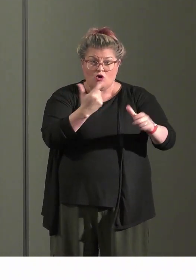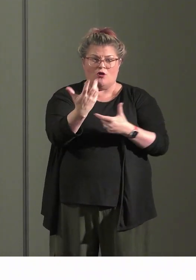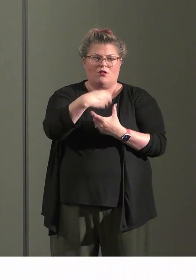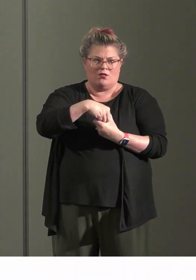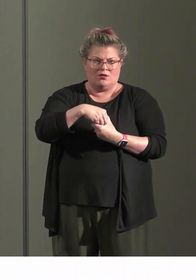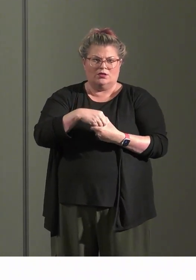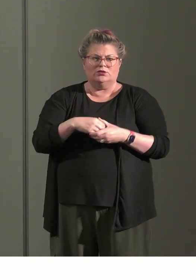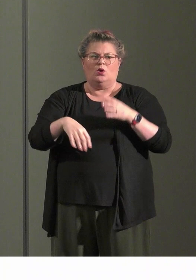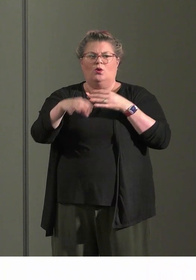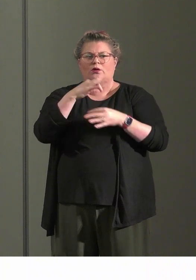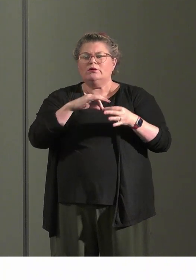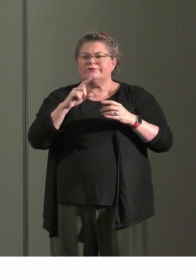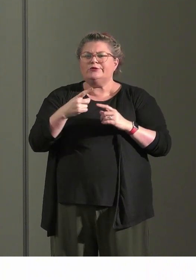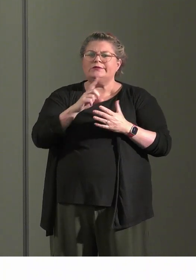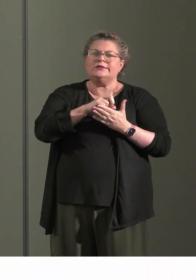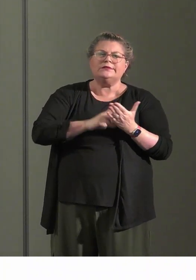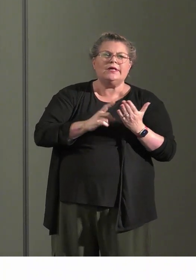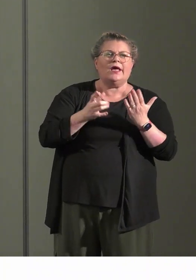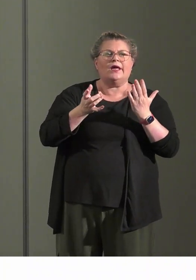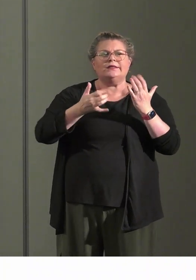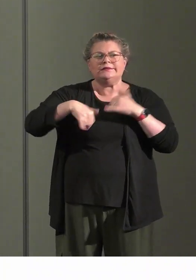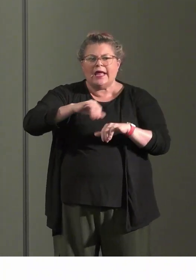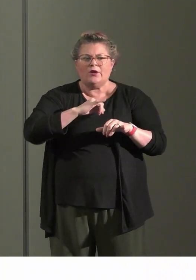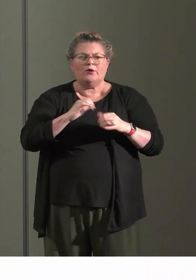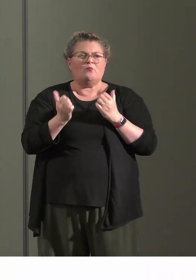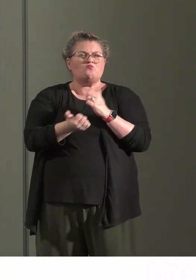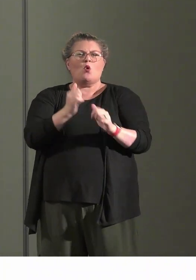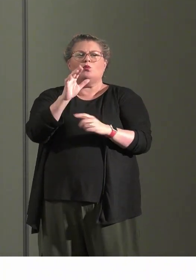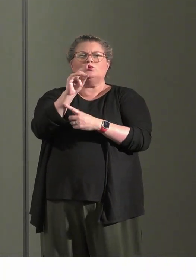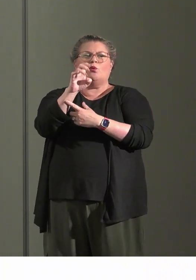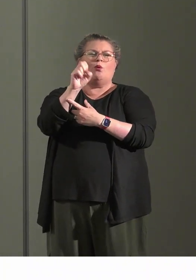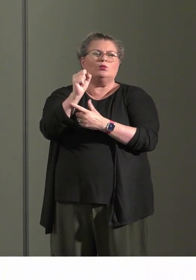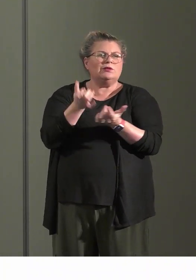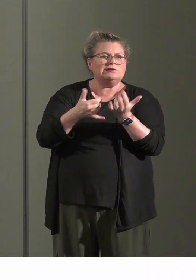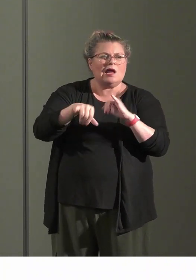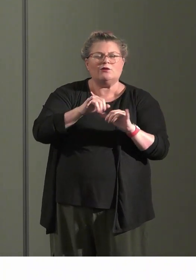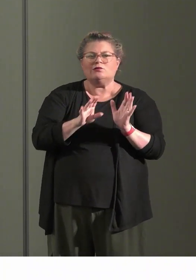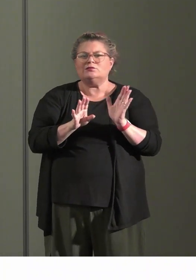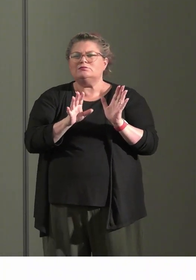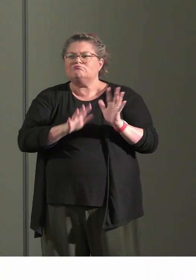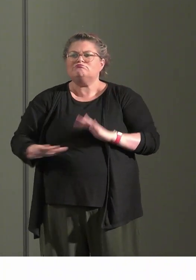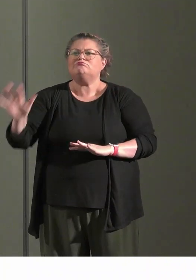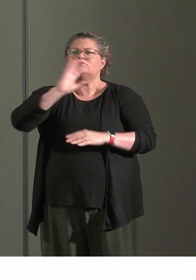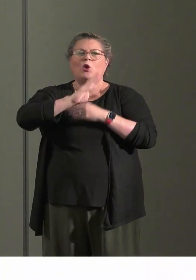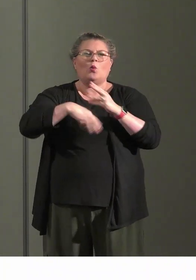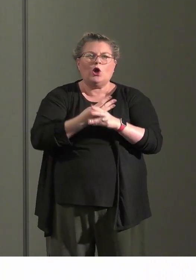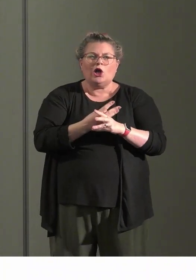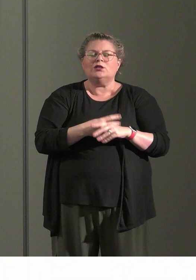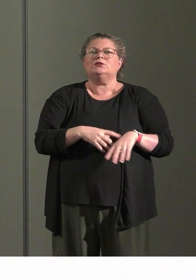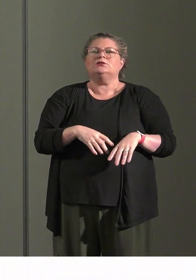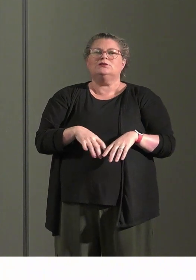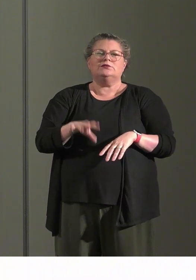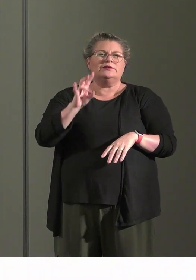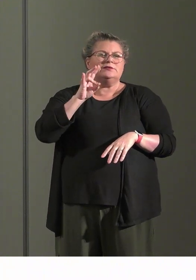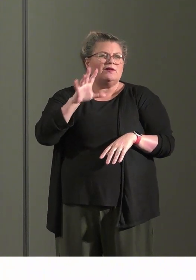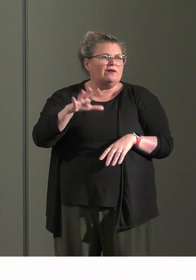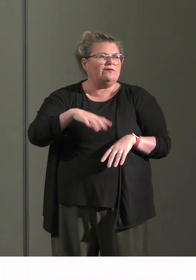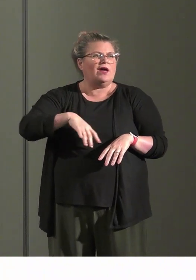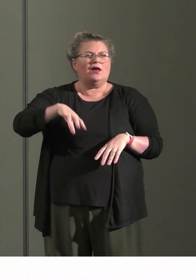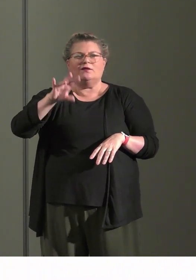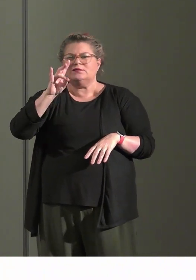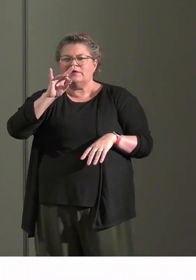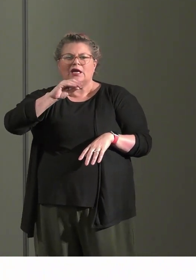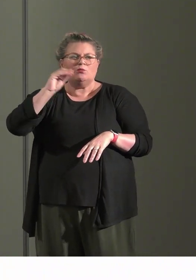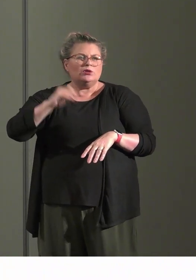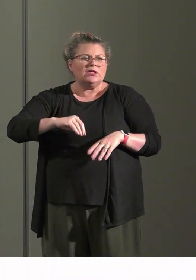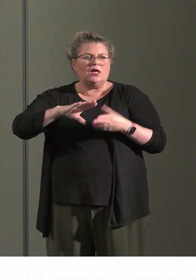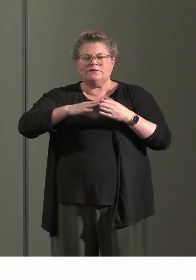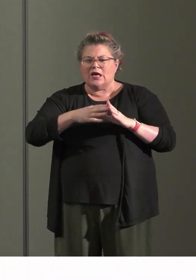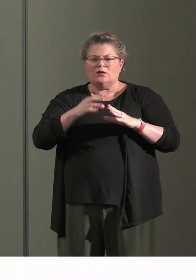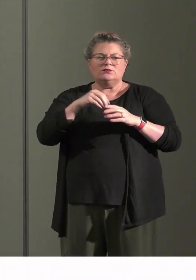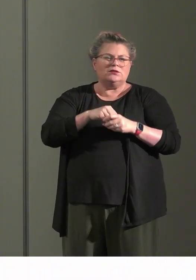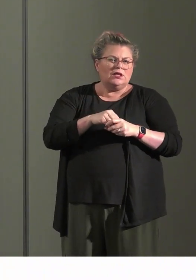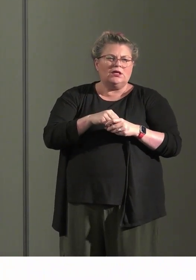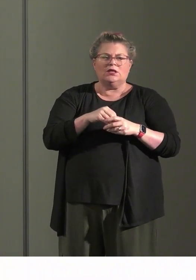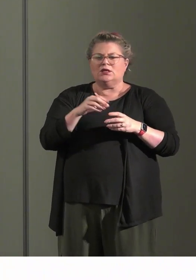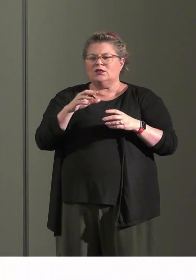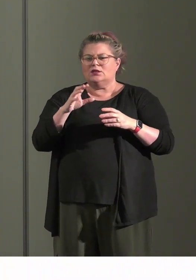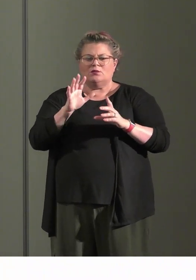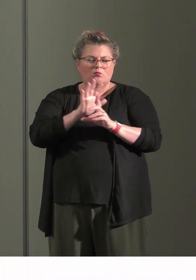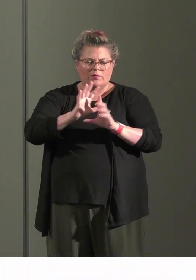design the standards on the 78 percentile of the population using the able body person we develop